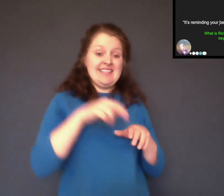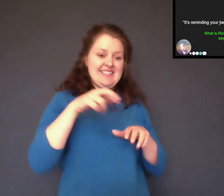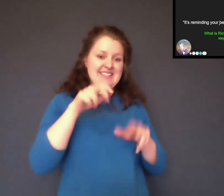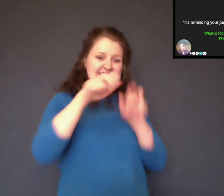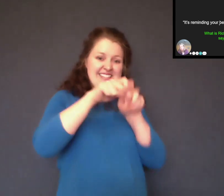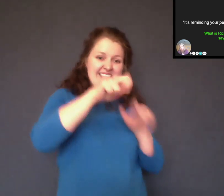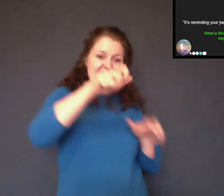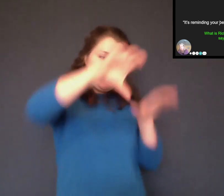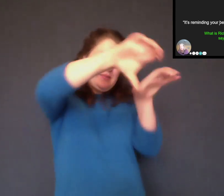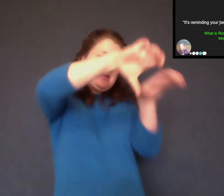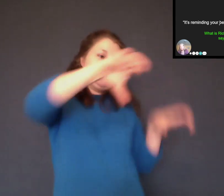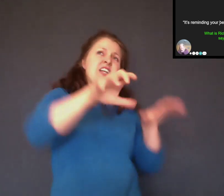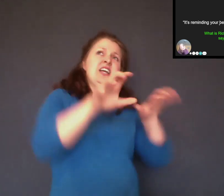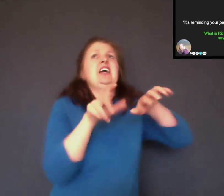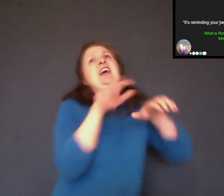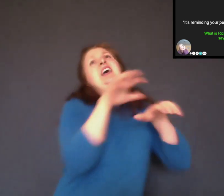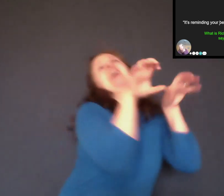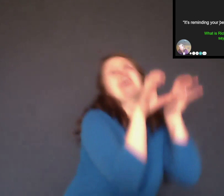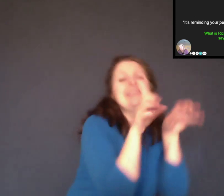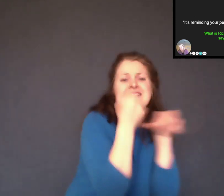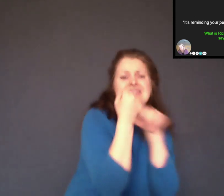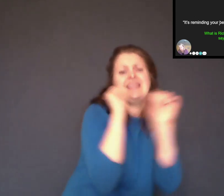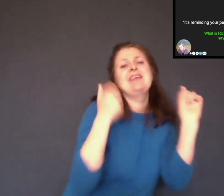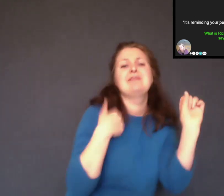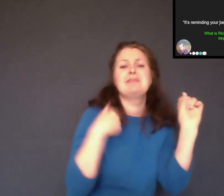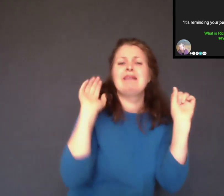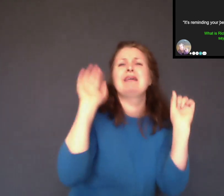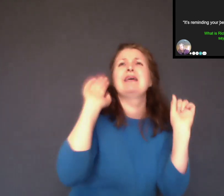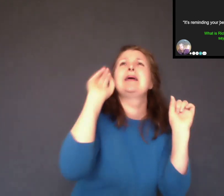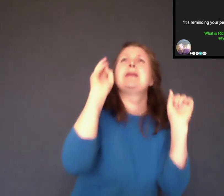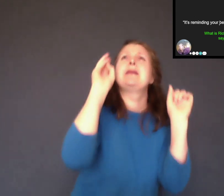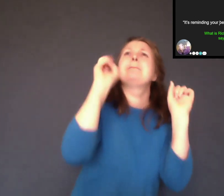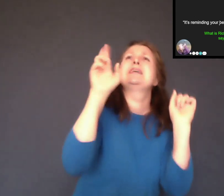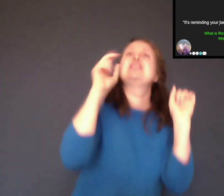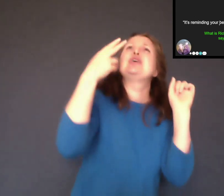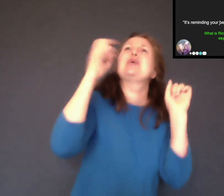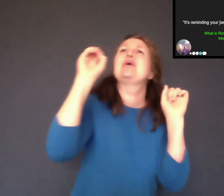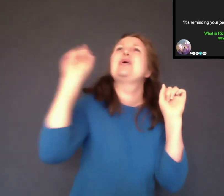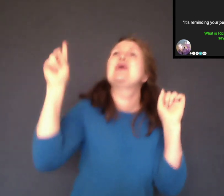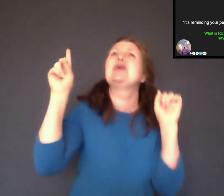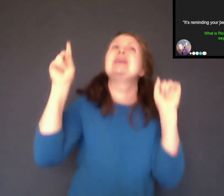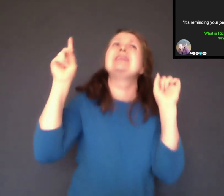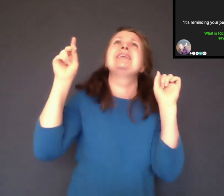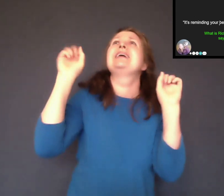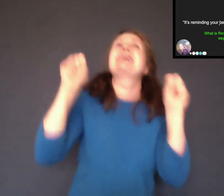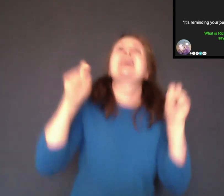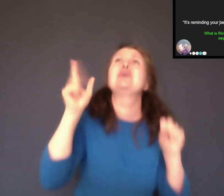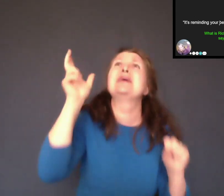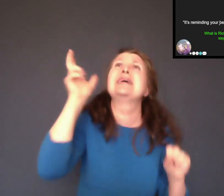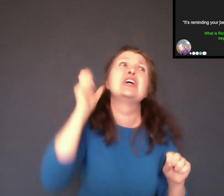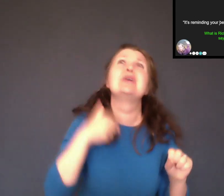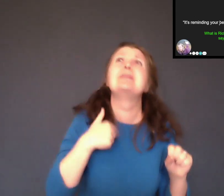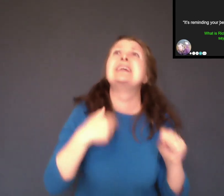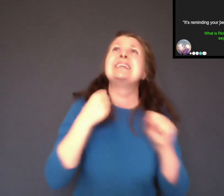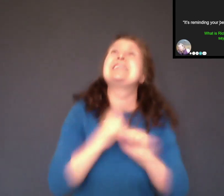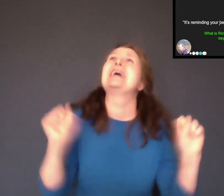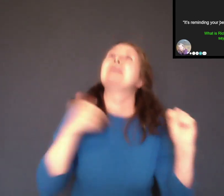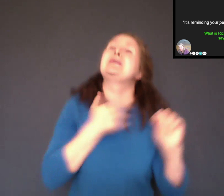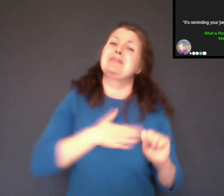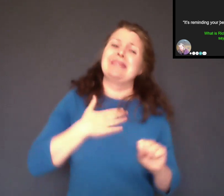of the banister save me he yelled up the stairs mr hood can you hear me please say please save me